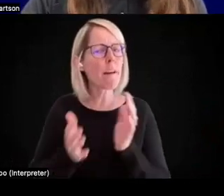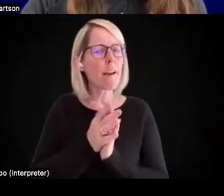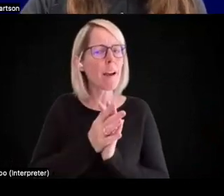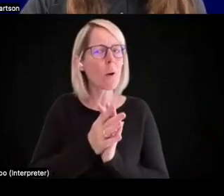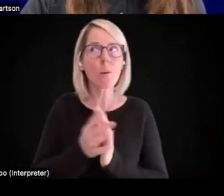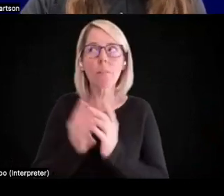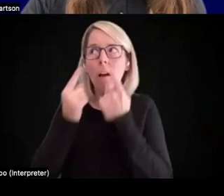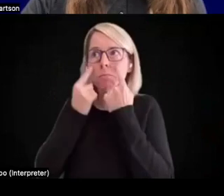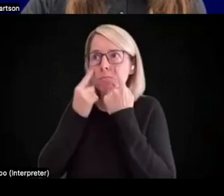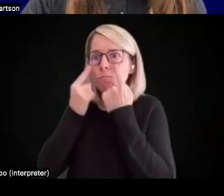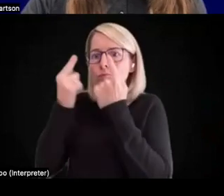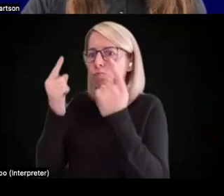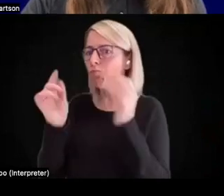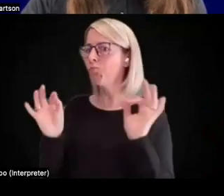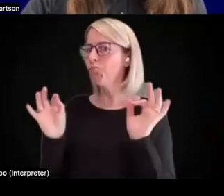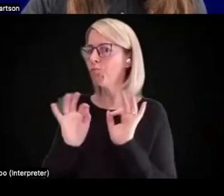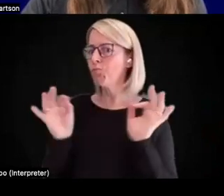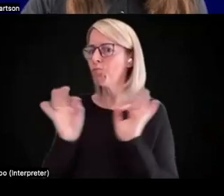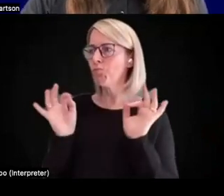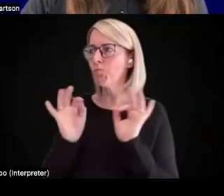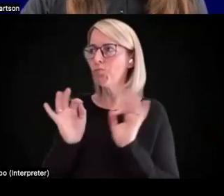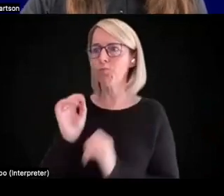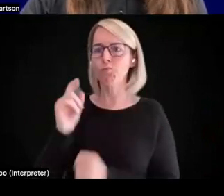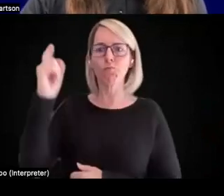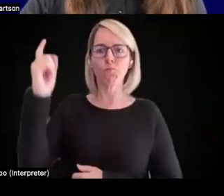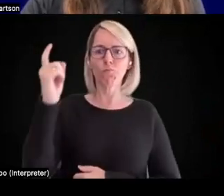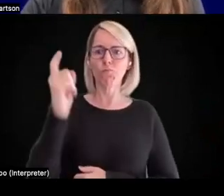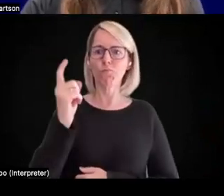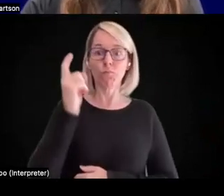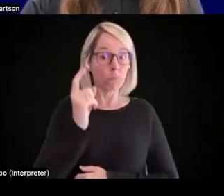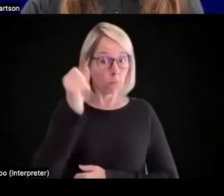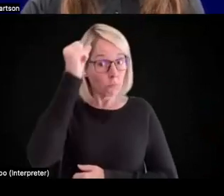they don't know whether the caregiver is there, they don't know that the caregiver